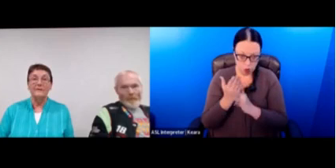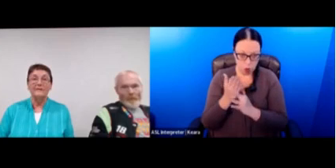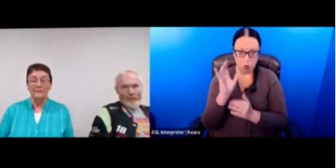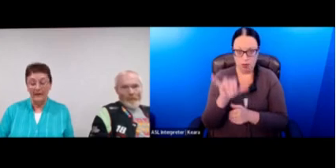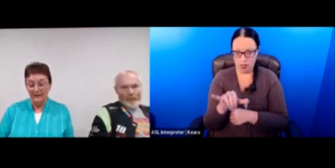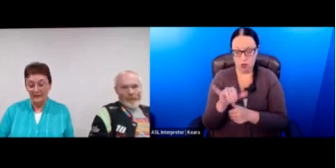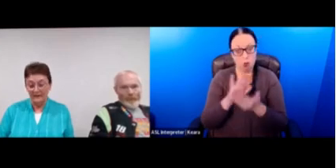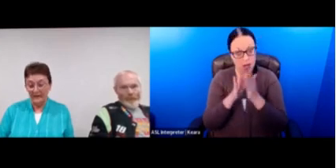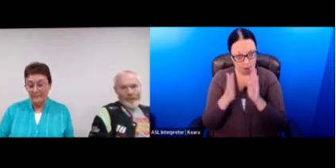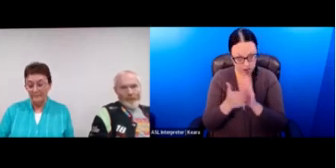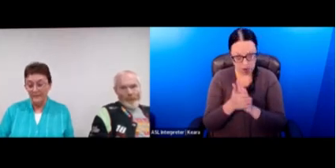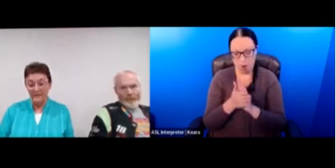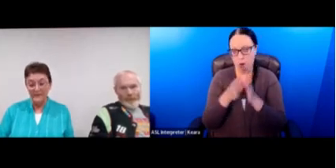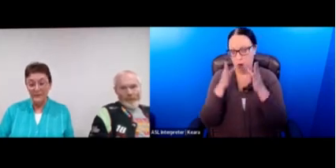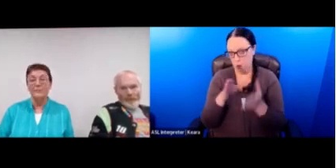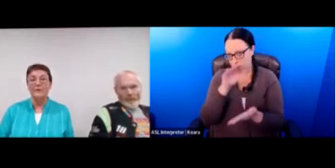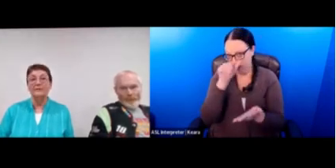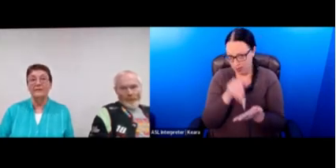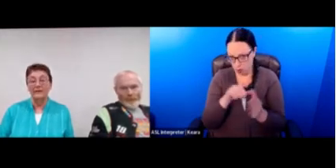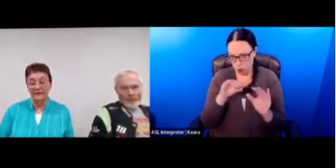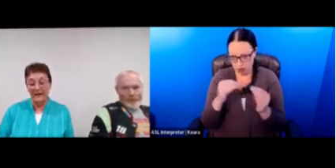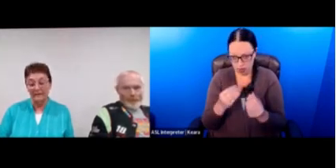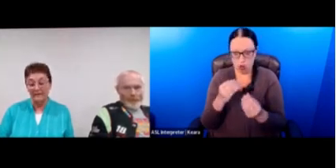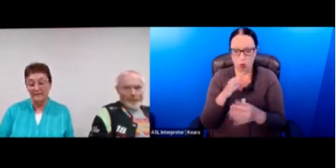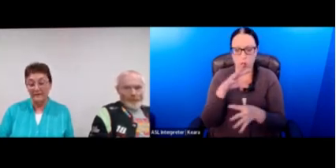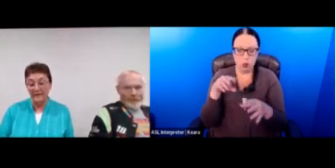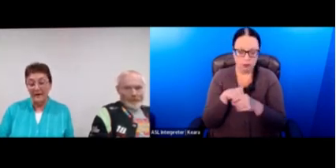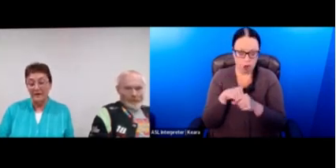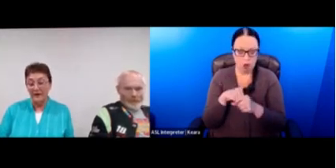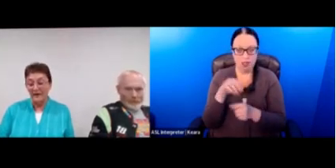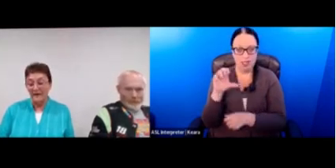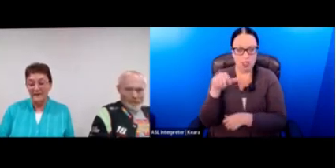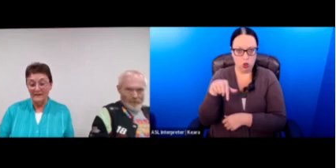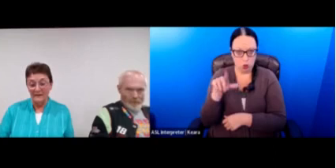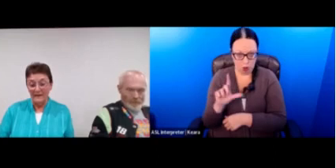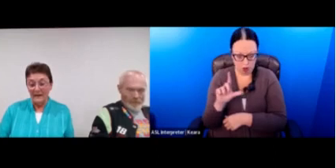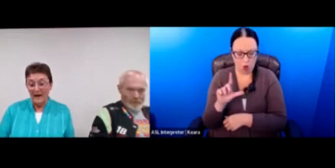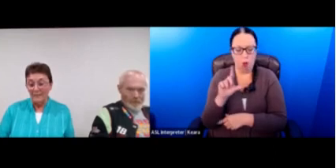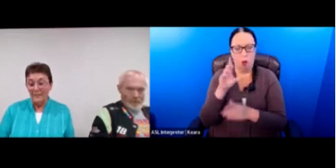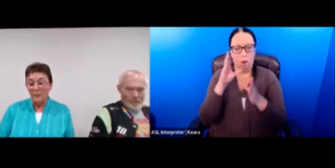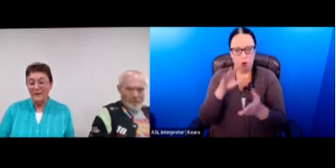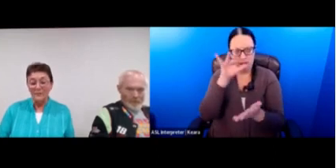participated in CQ l Person Centered excellence, accreditation. But working